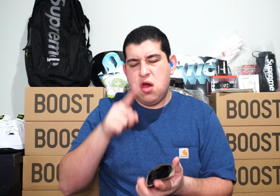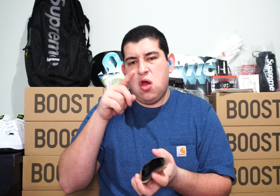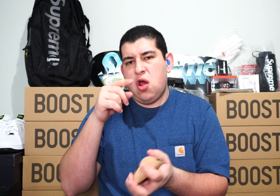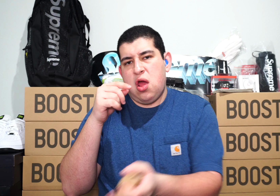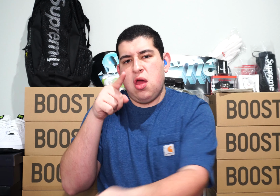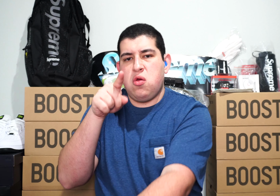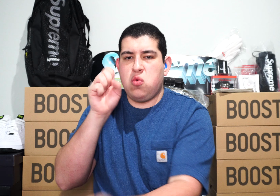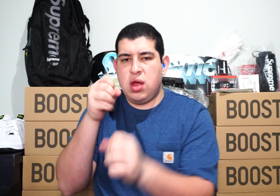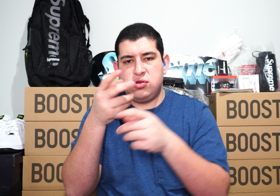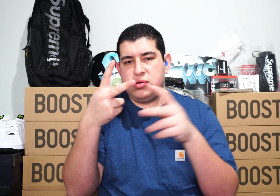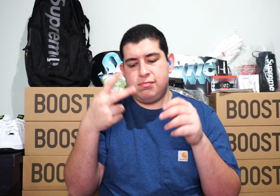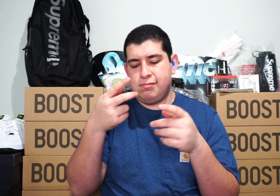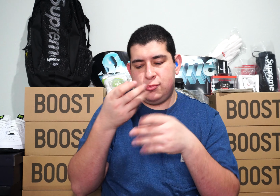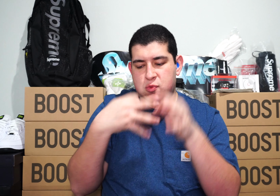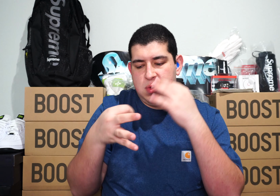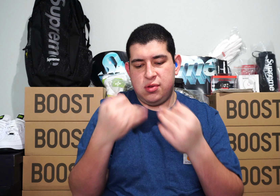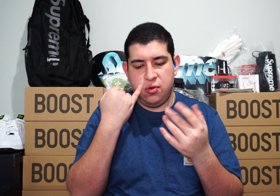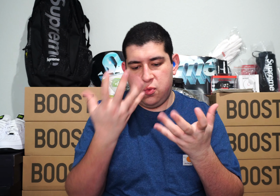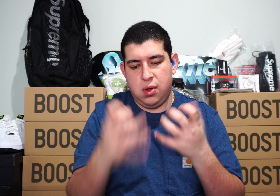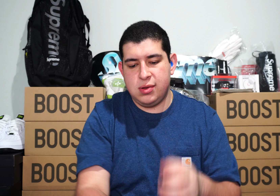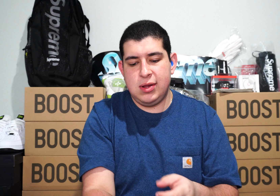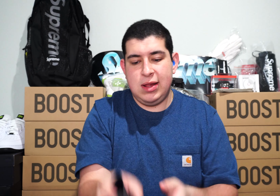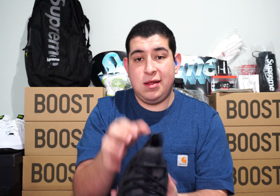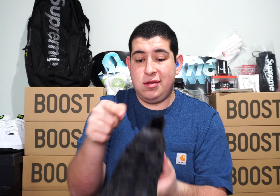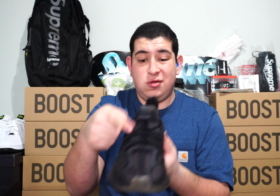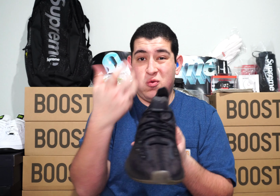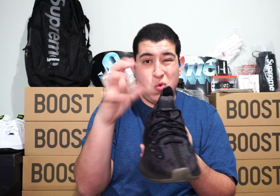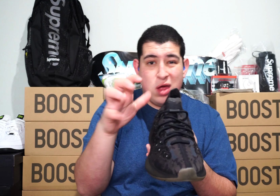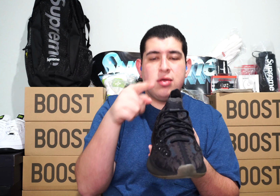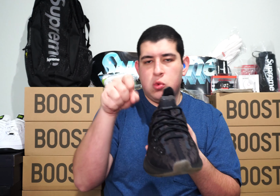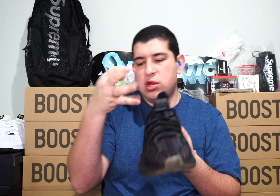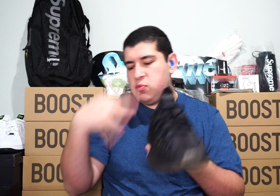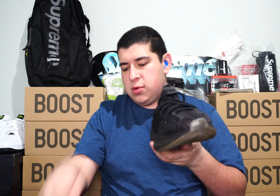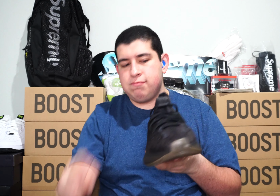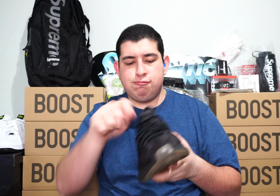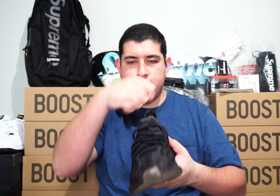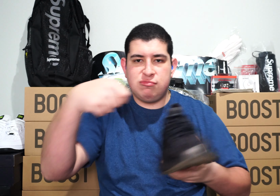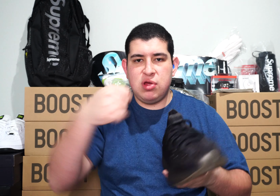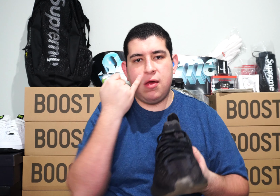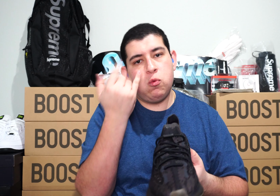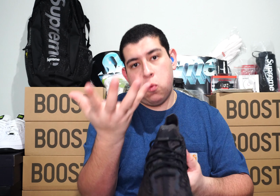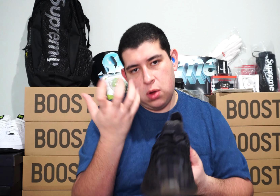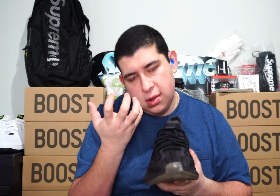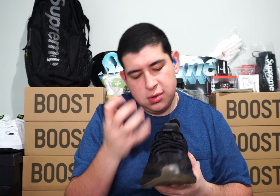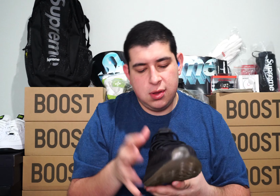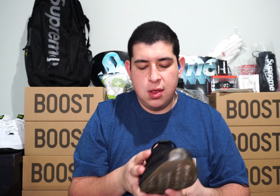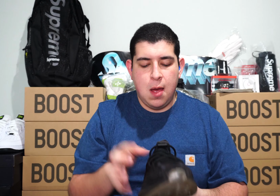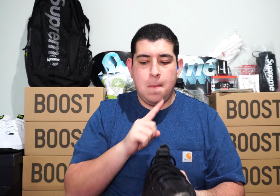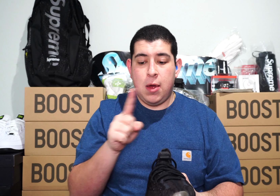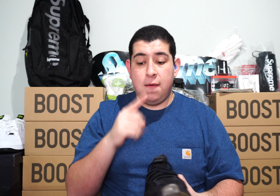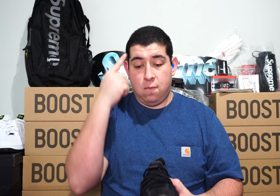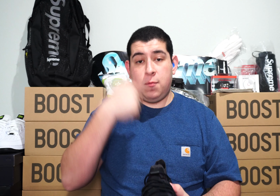You can replace this with full lace if you want.